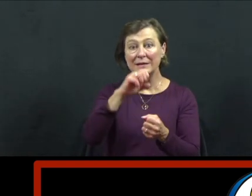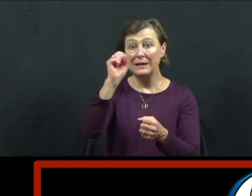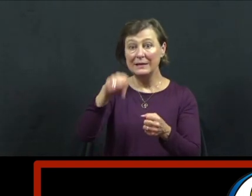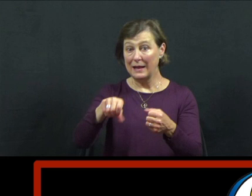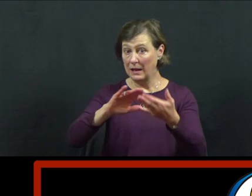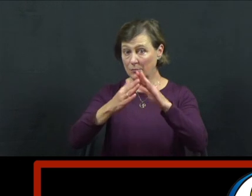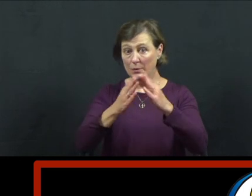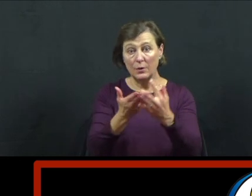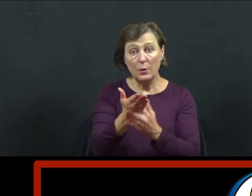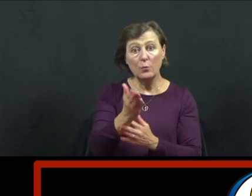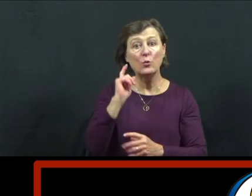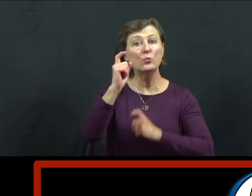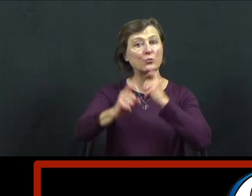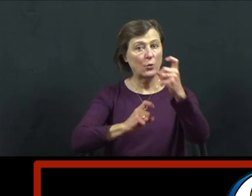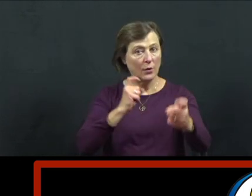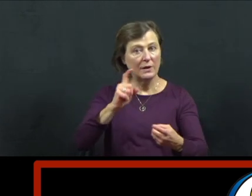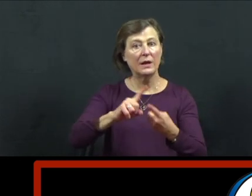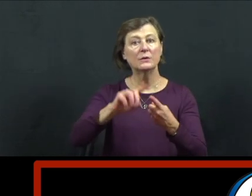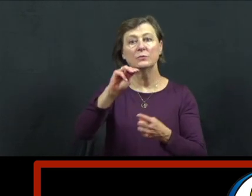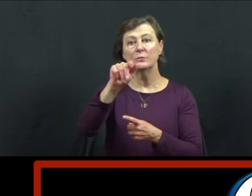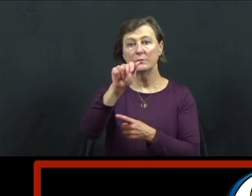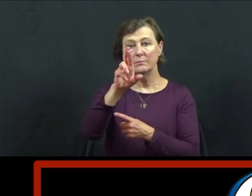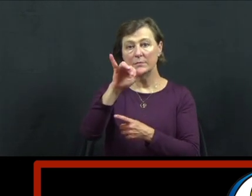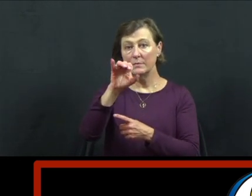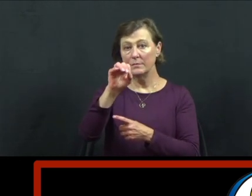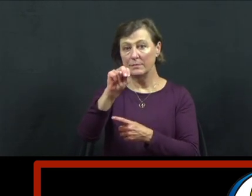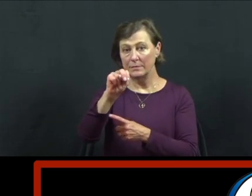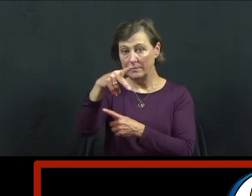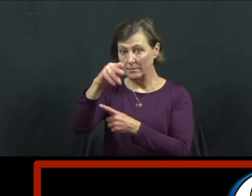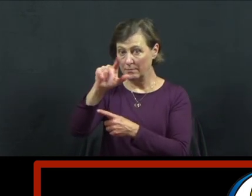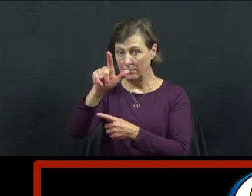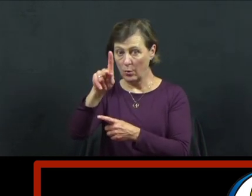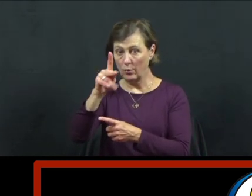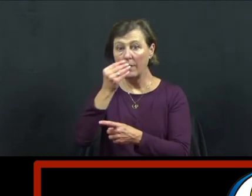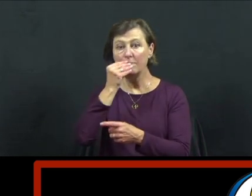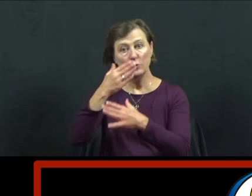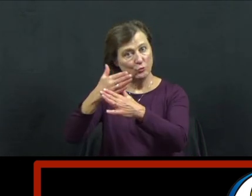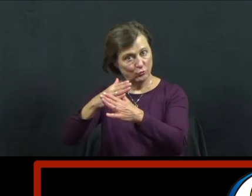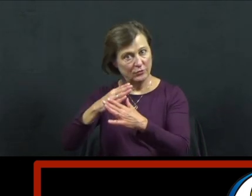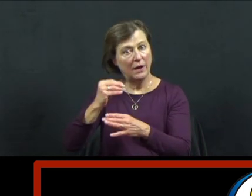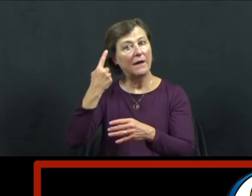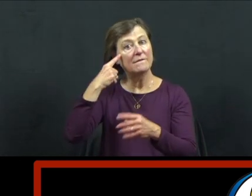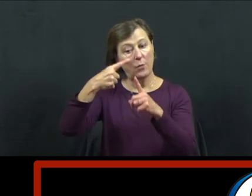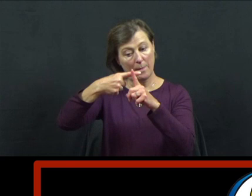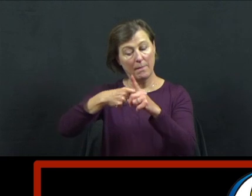donations to the Marion Polk Food Share, and for the month of October,